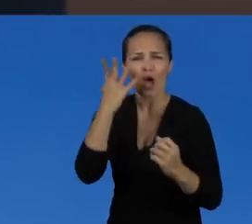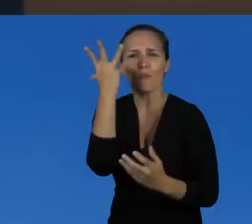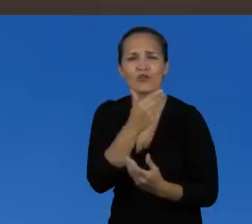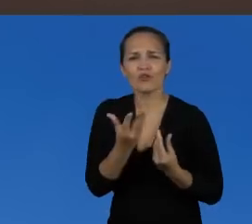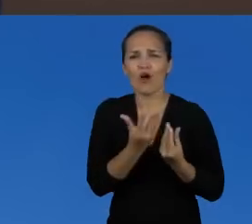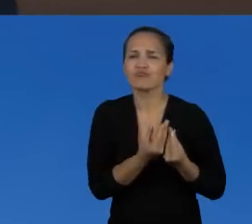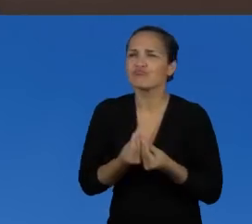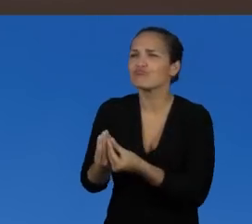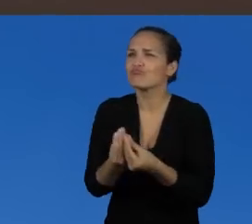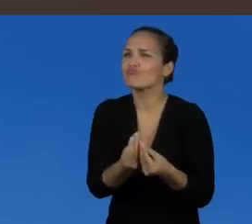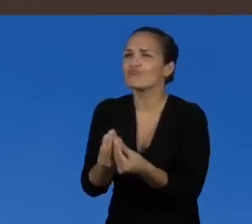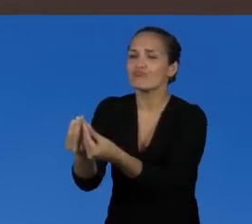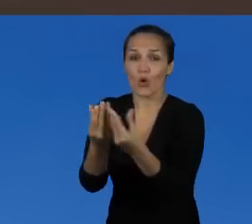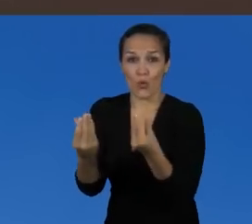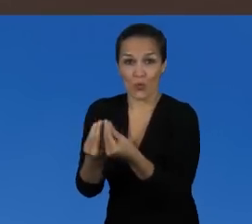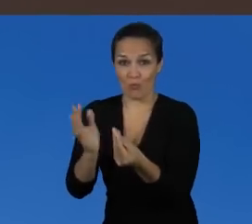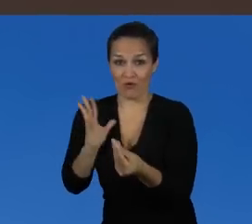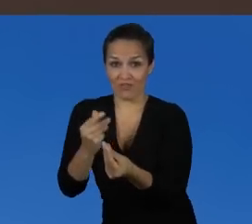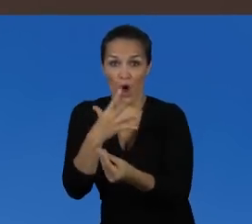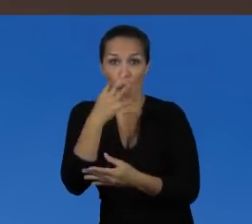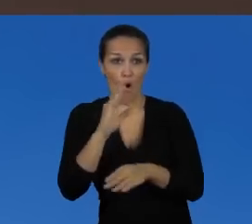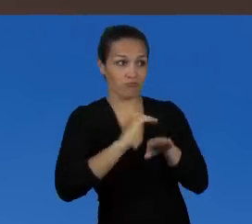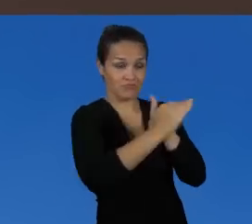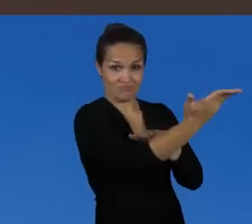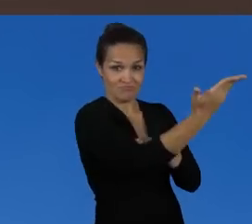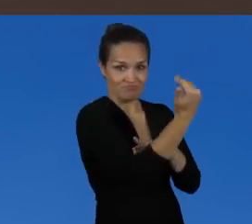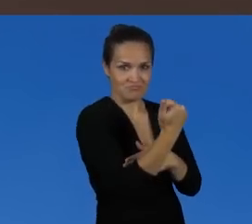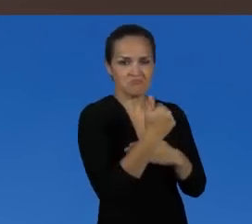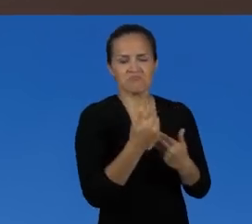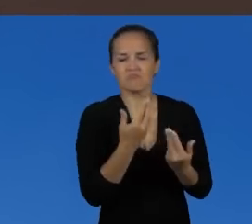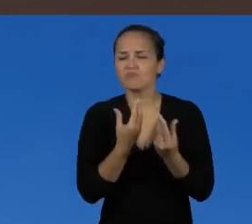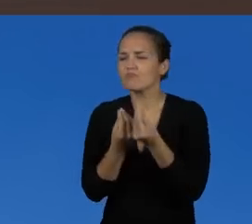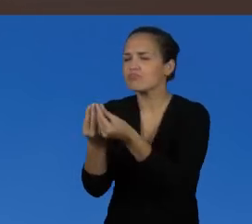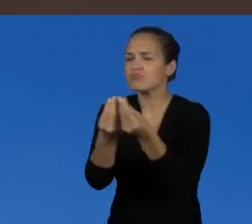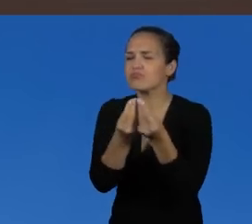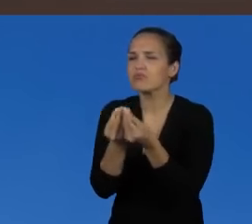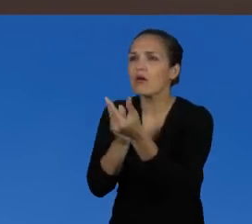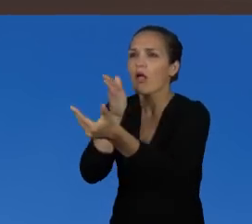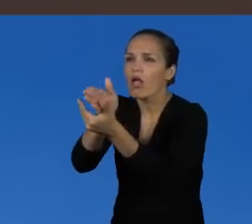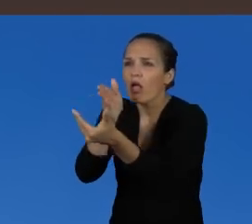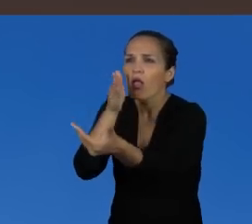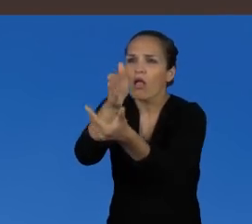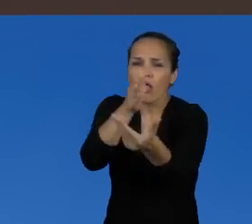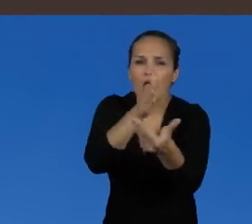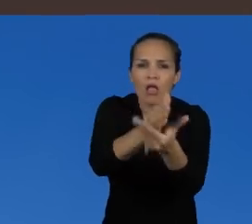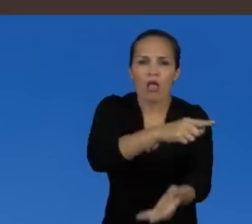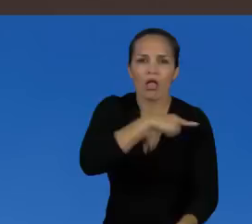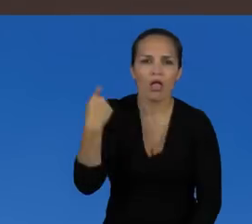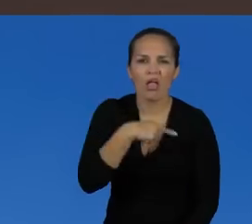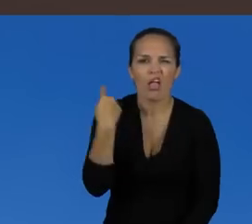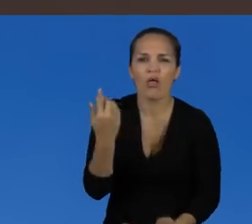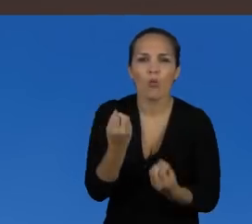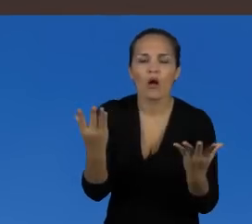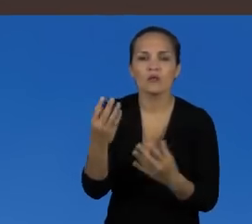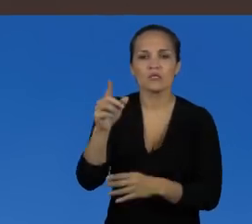and we went with several members of Aquelarre We went to more or less 7 clubs none of them let us in.